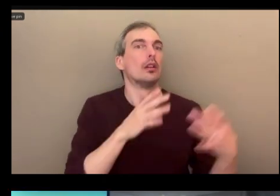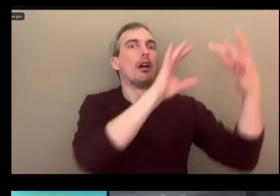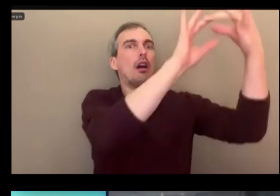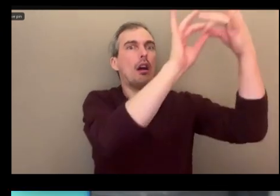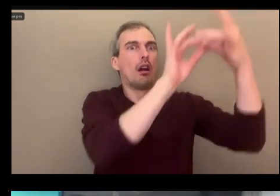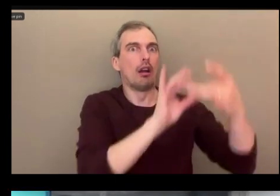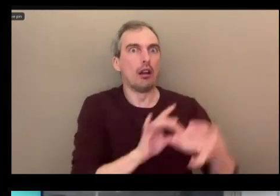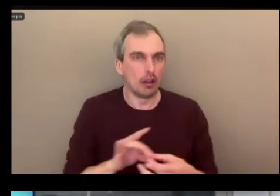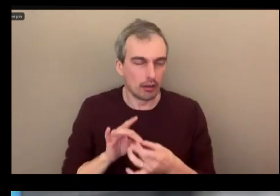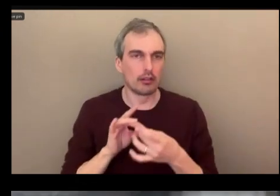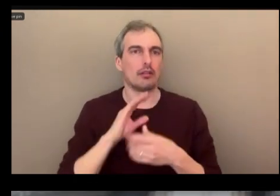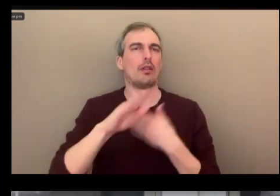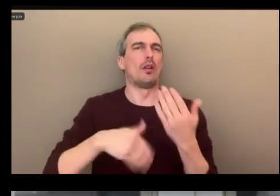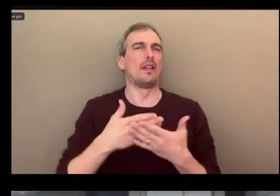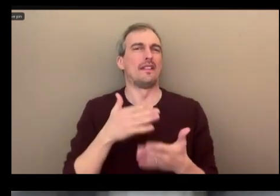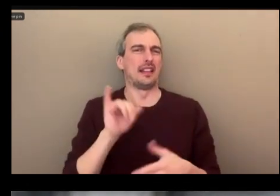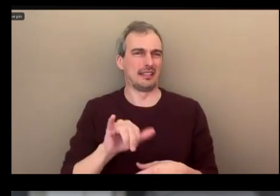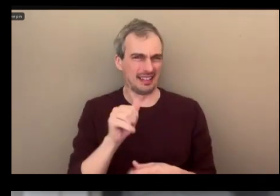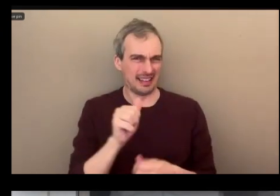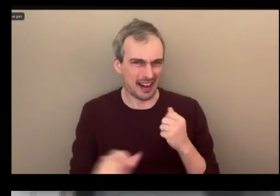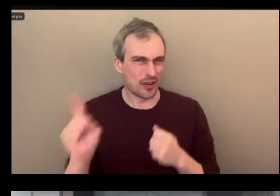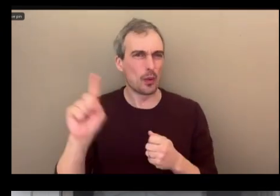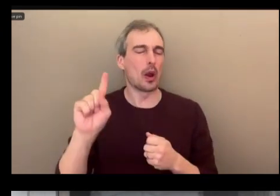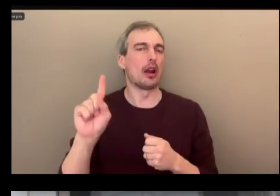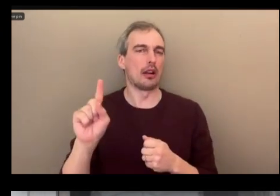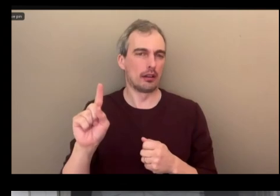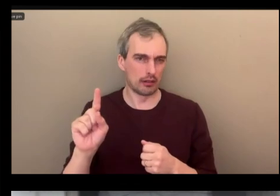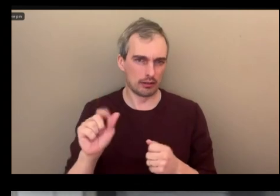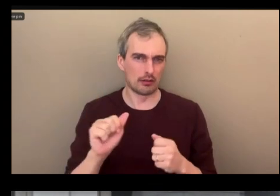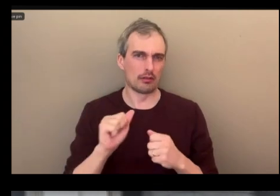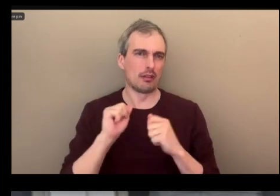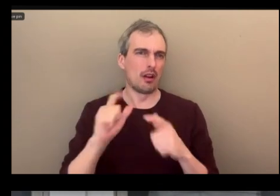From an accessibility perspective, we provide accessible experiences